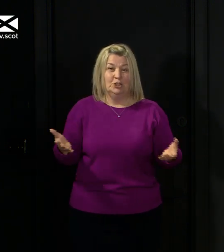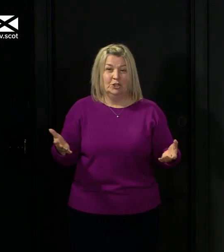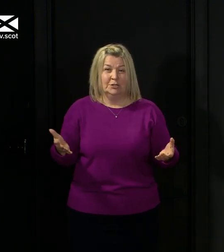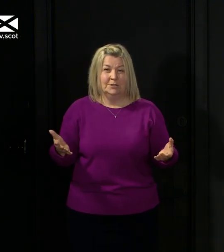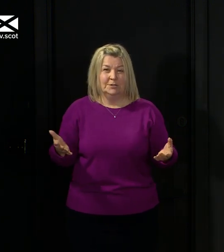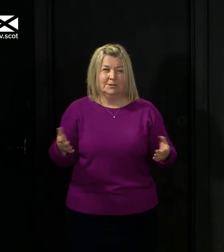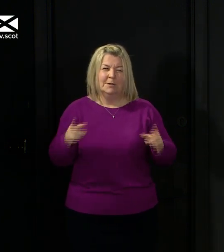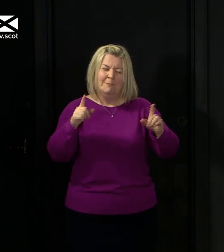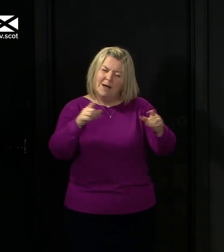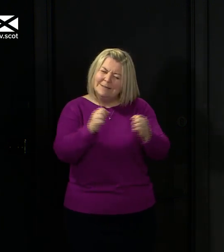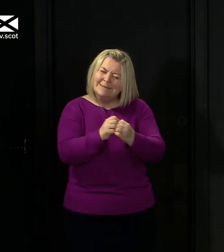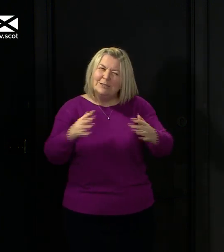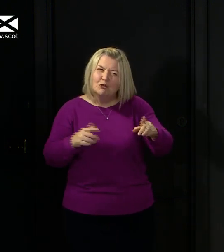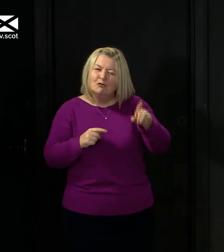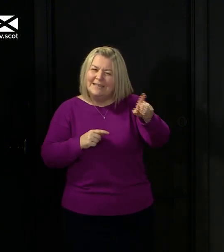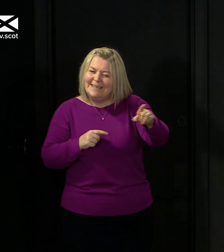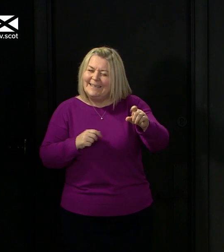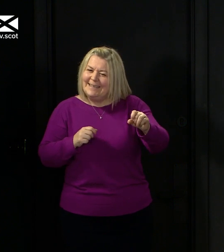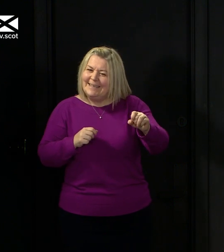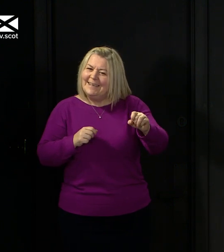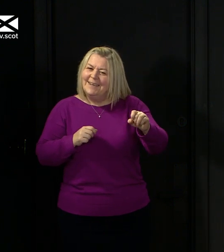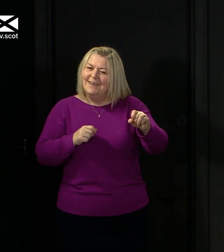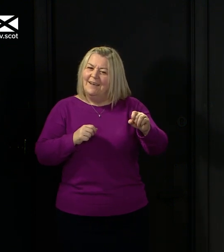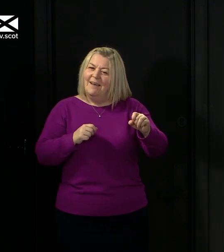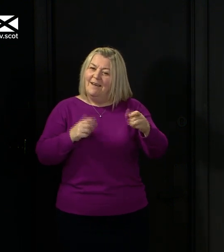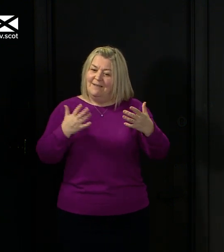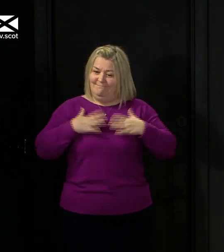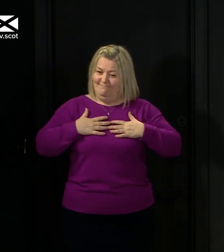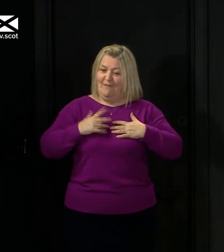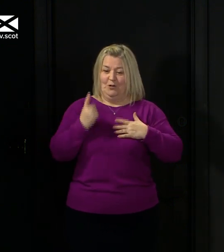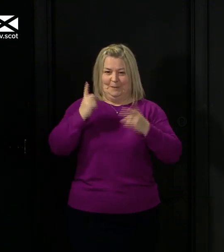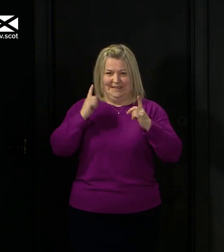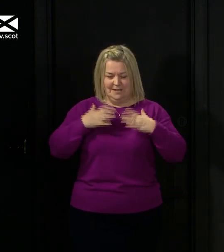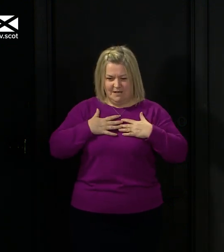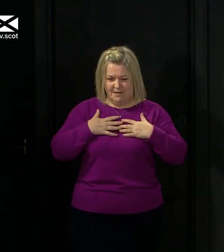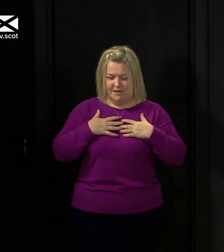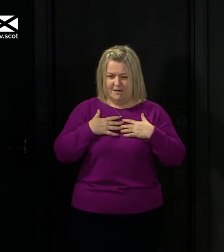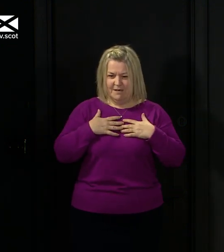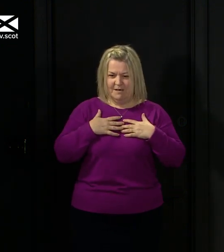you Tom as you as the one who is in these positions, particularly now in a unique and